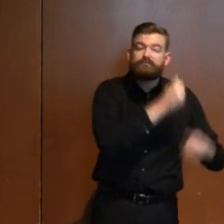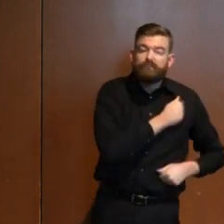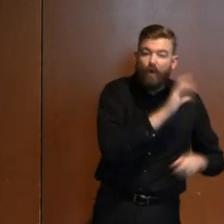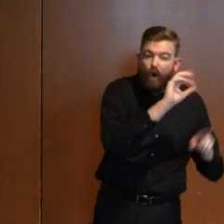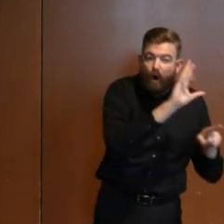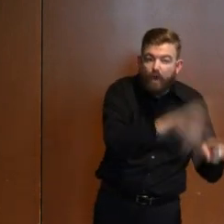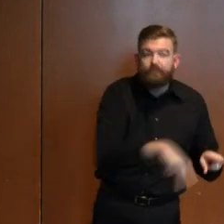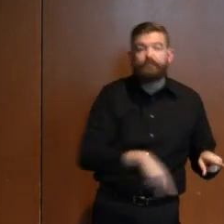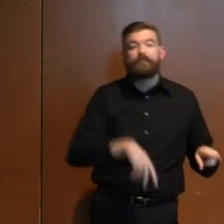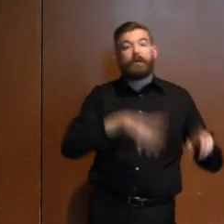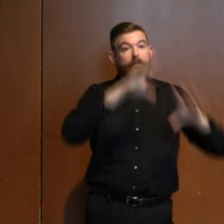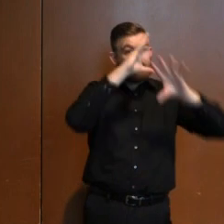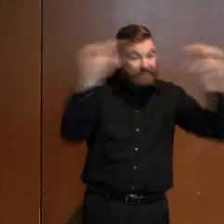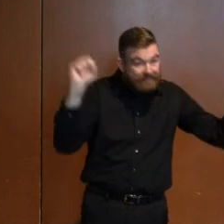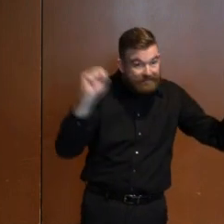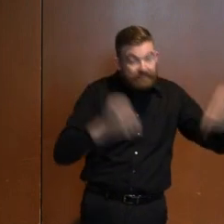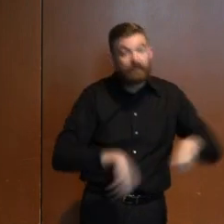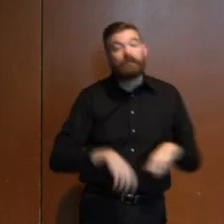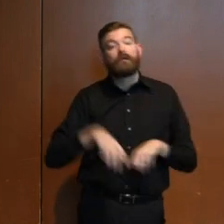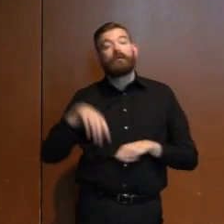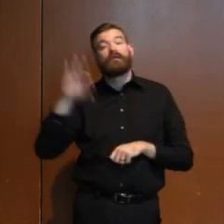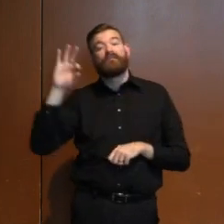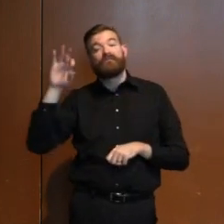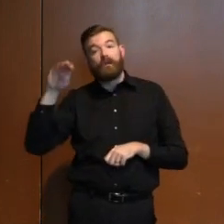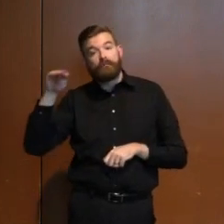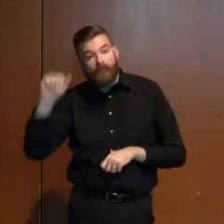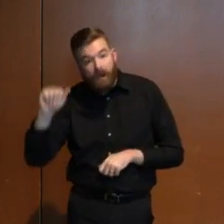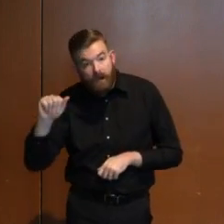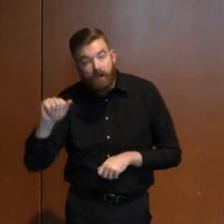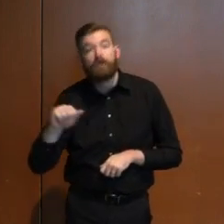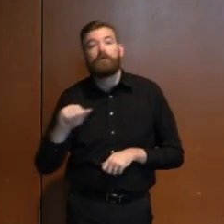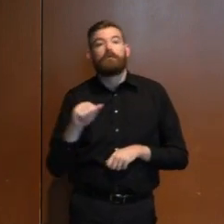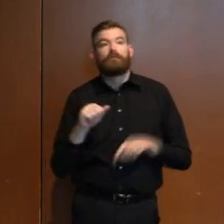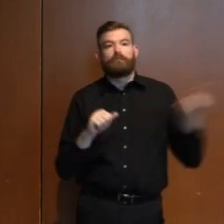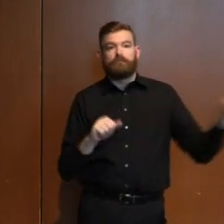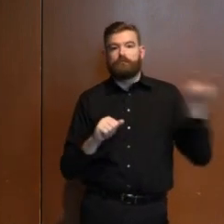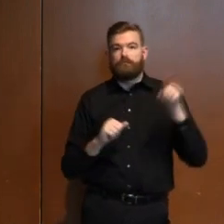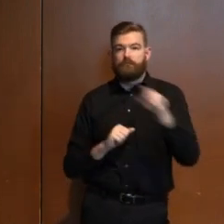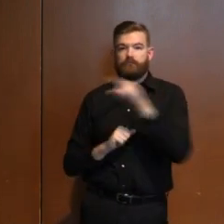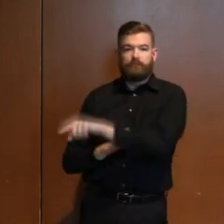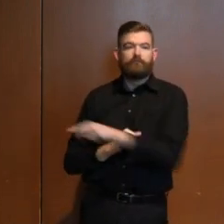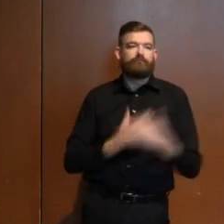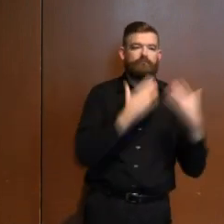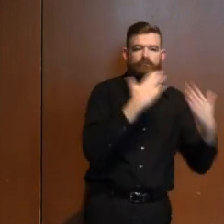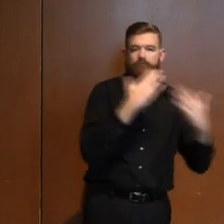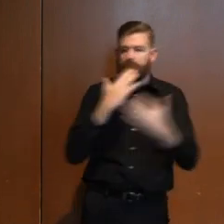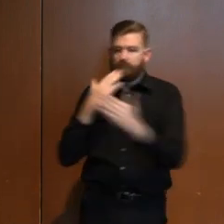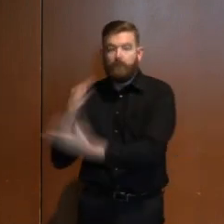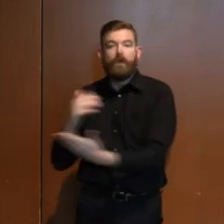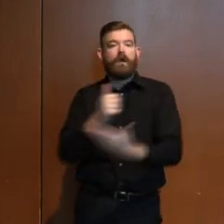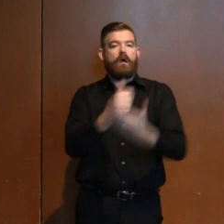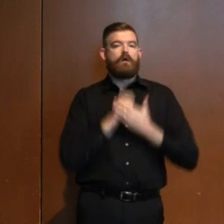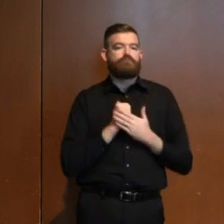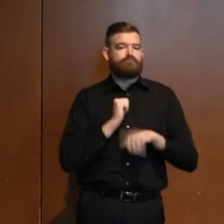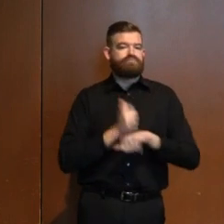AVAILABLE TO US AND FOR MAKING COLONEL PARK AND PETE AND THEIR COLLEAGUES AVAILABLE TO US AS WELL.